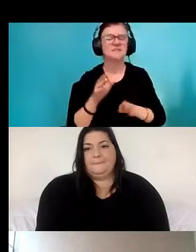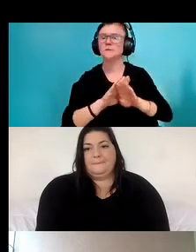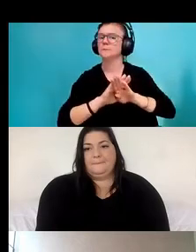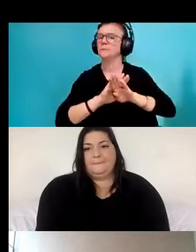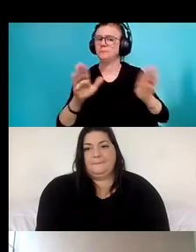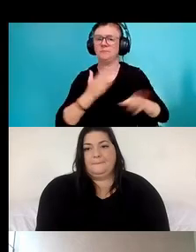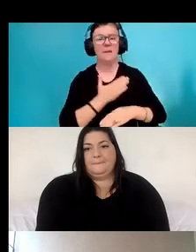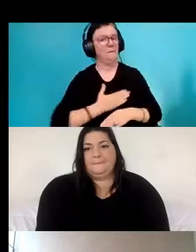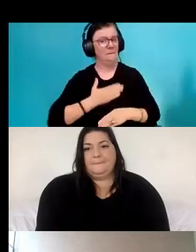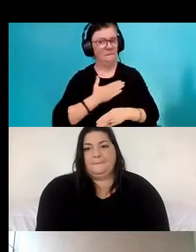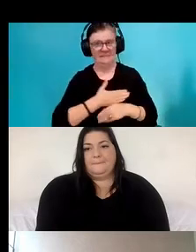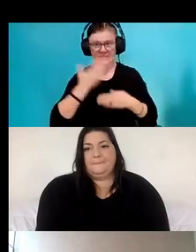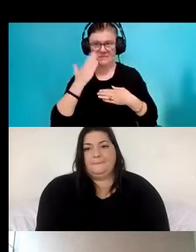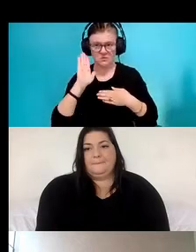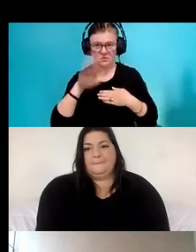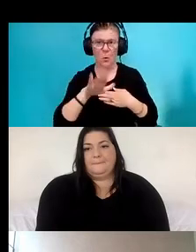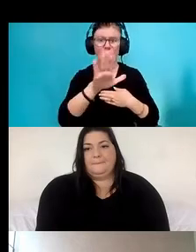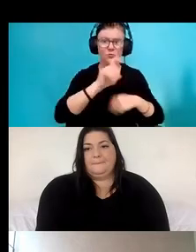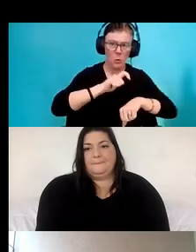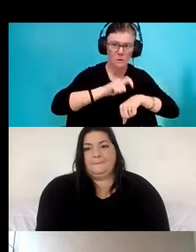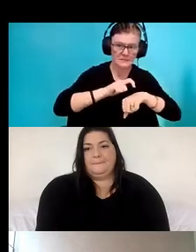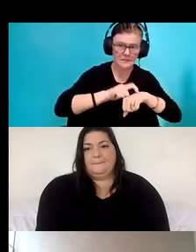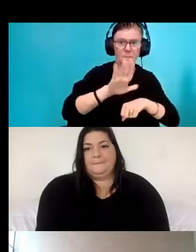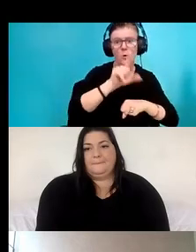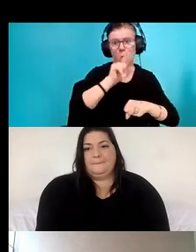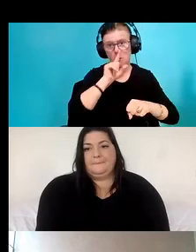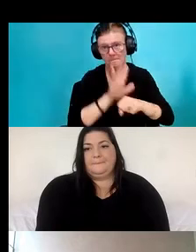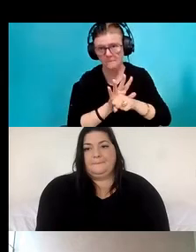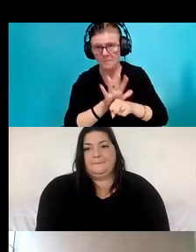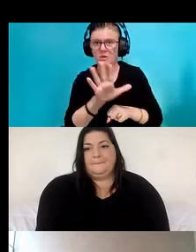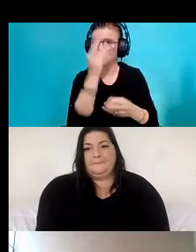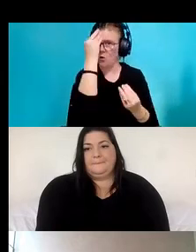come away from this webinar feeling like that's not the case.